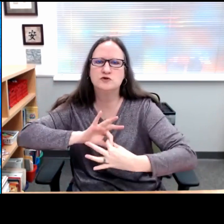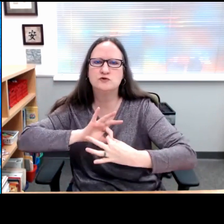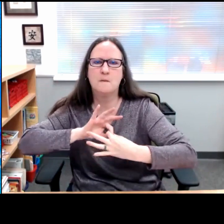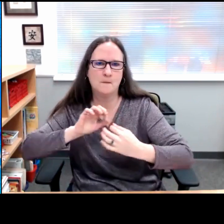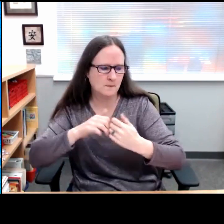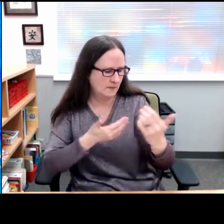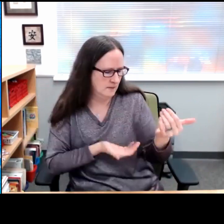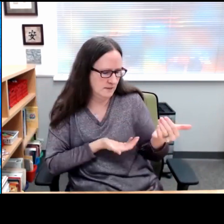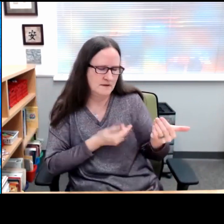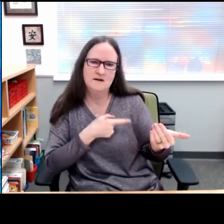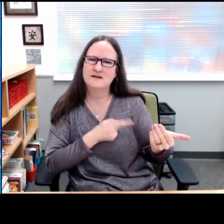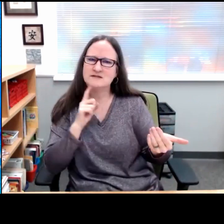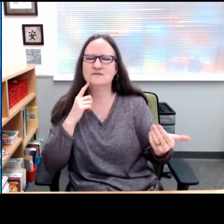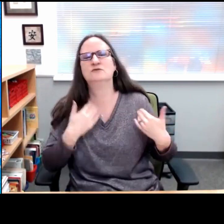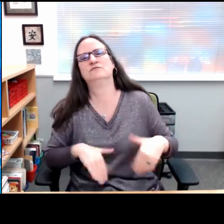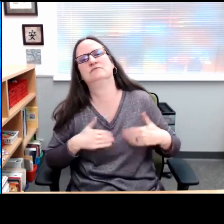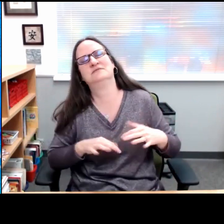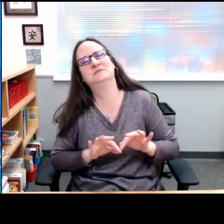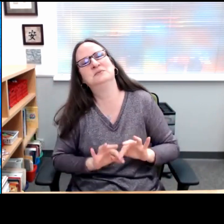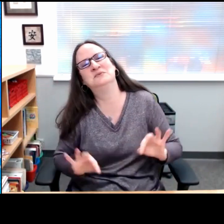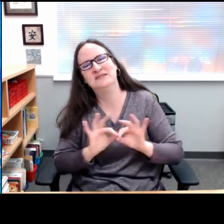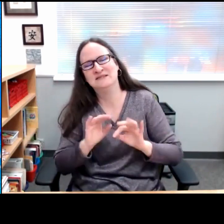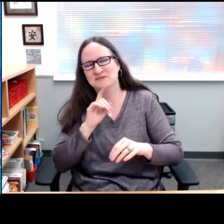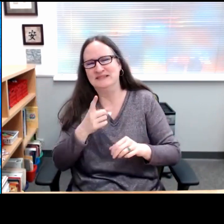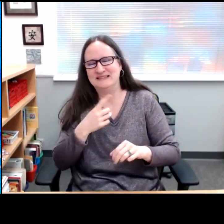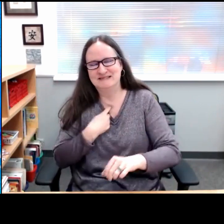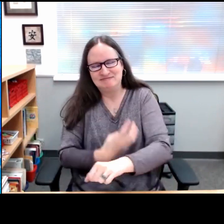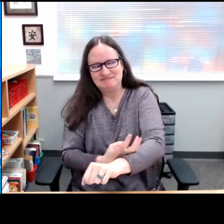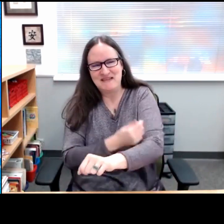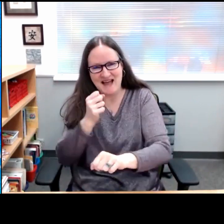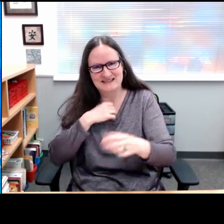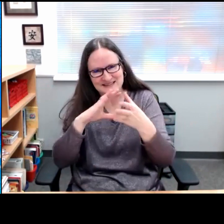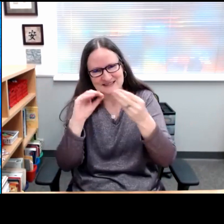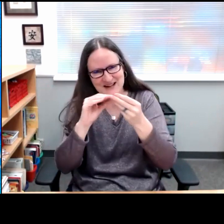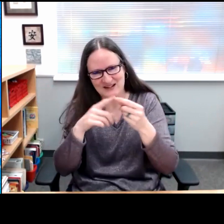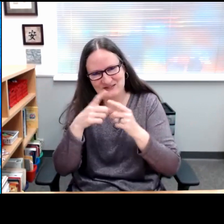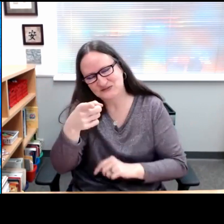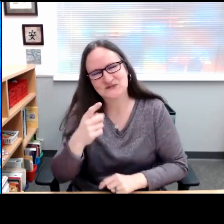life and develop that relationship with this child. And that is so important. And I mean,